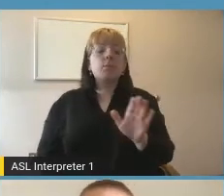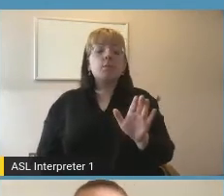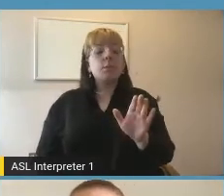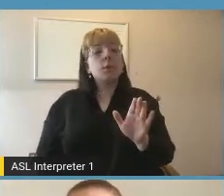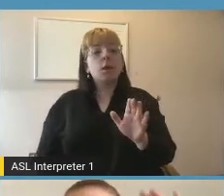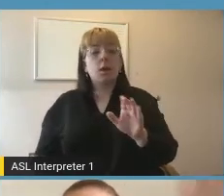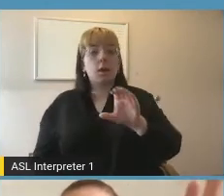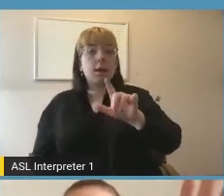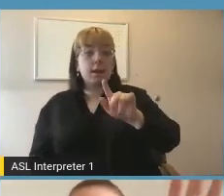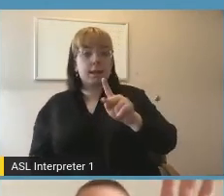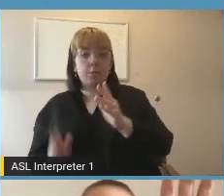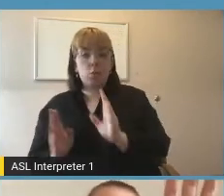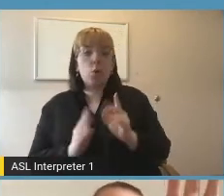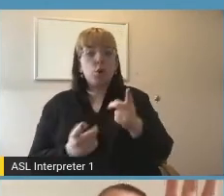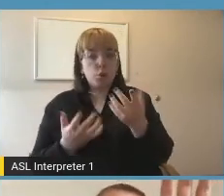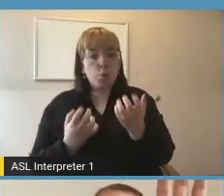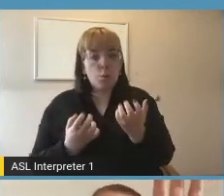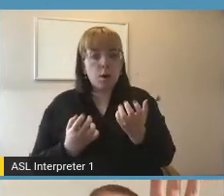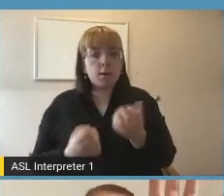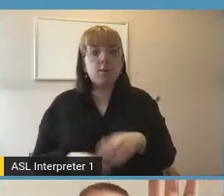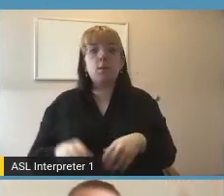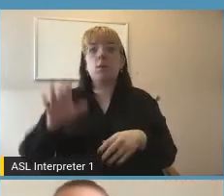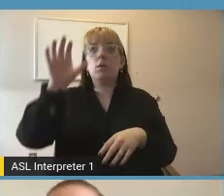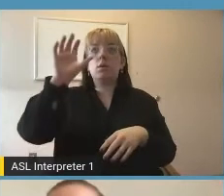let's say we're going to have this person talk about this, this person talk about this